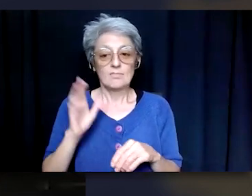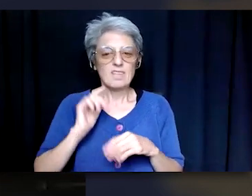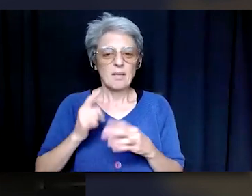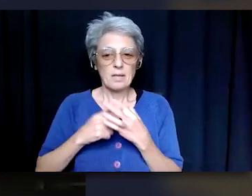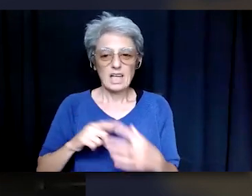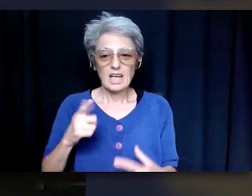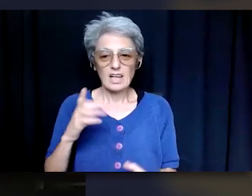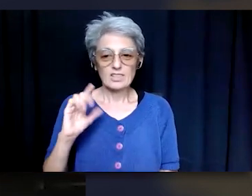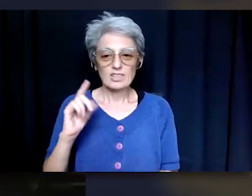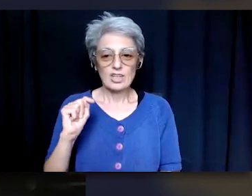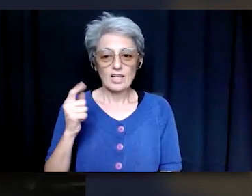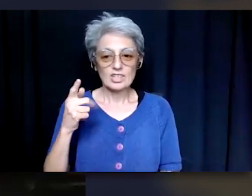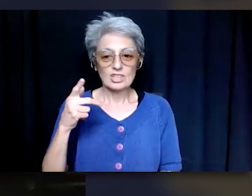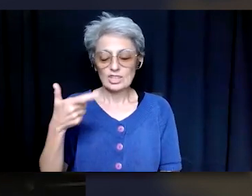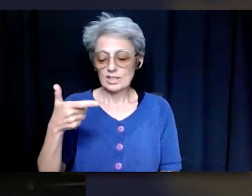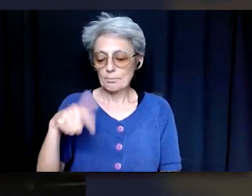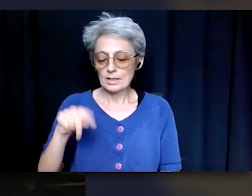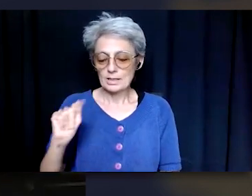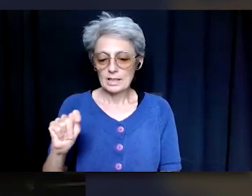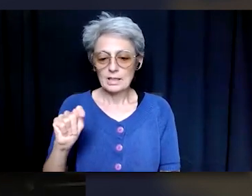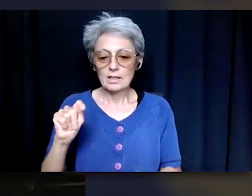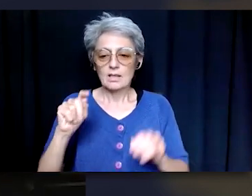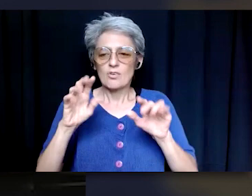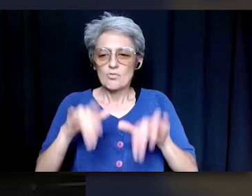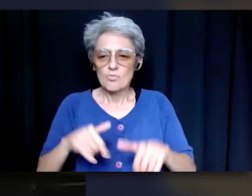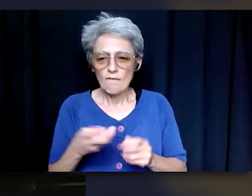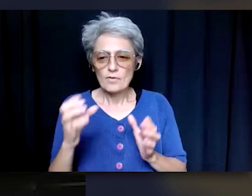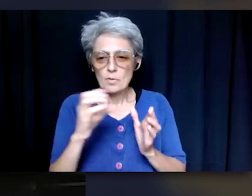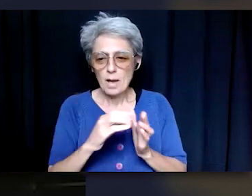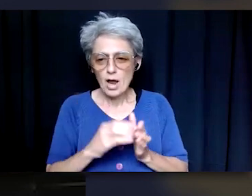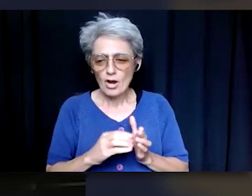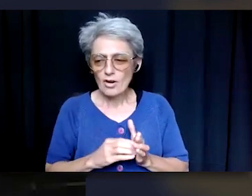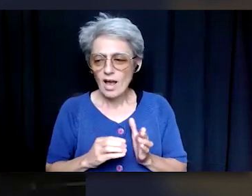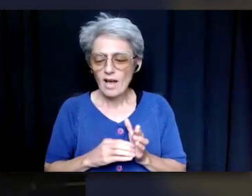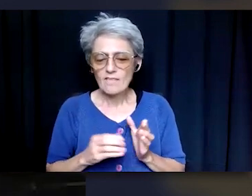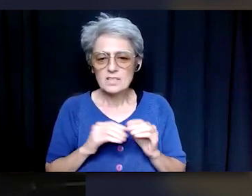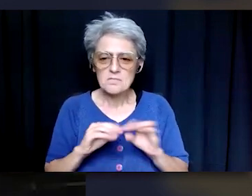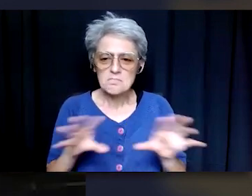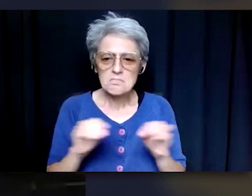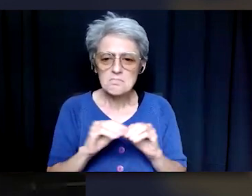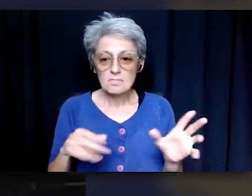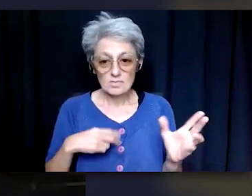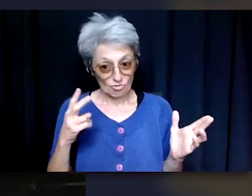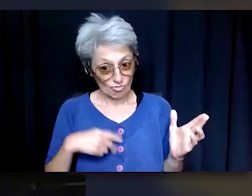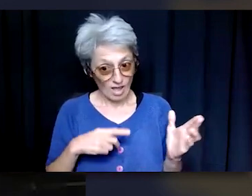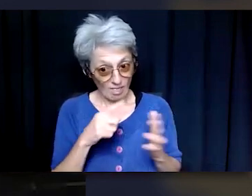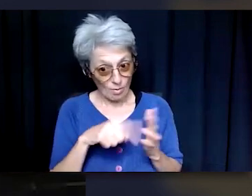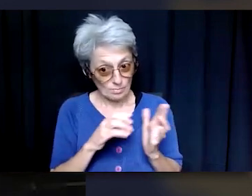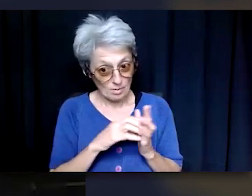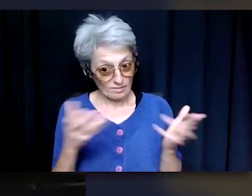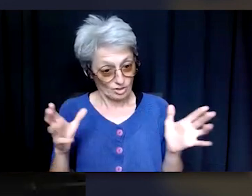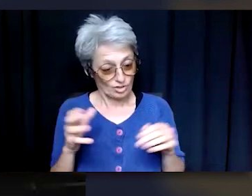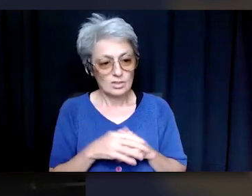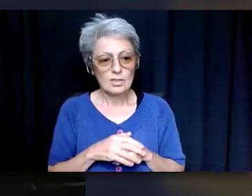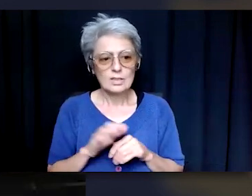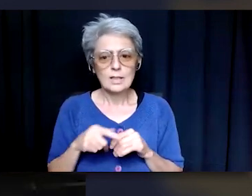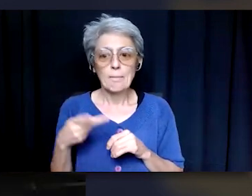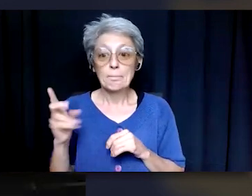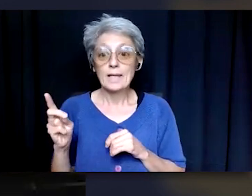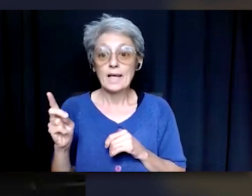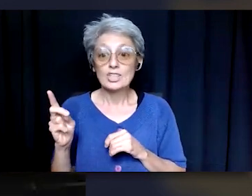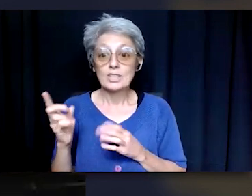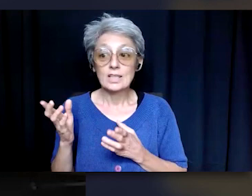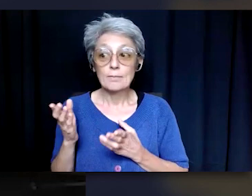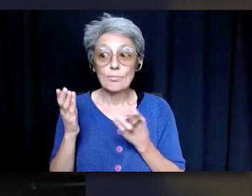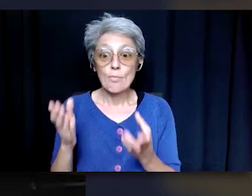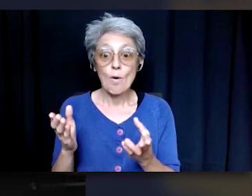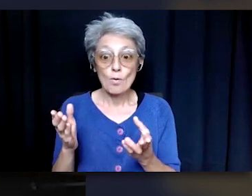I’ve gotten a number of them as PhD research proposals this year. You can tell. You can